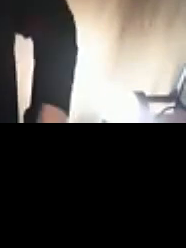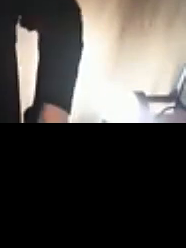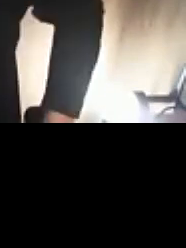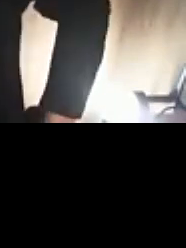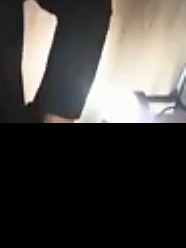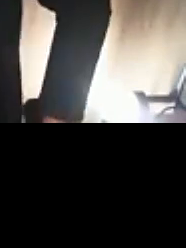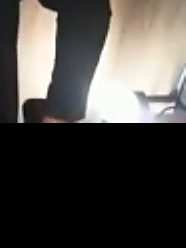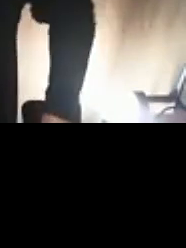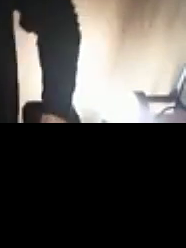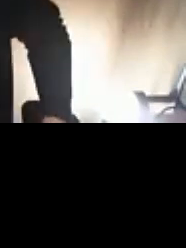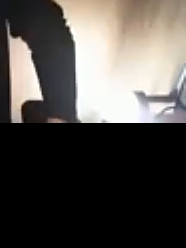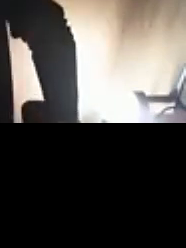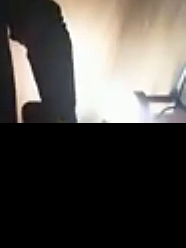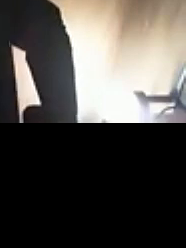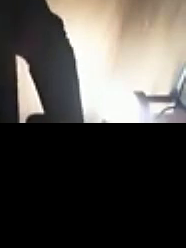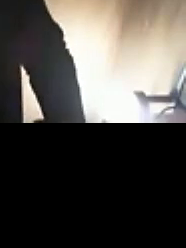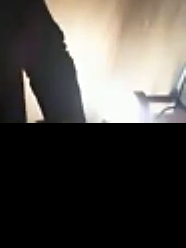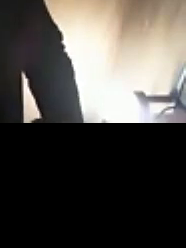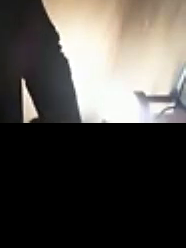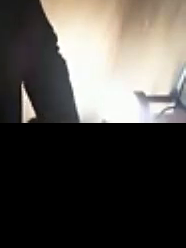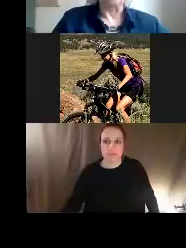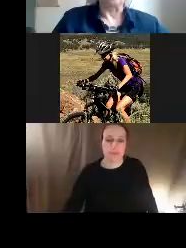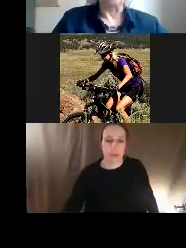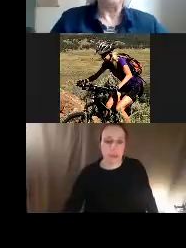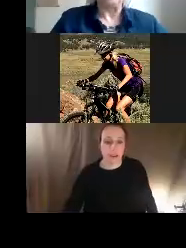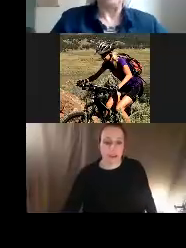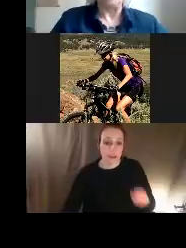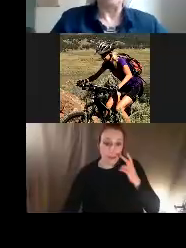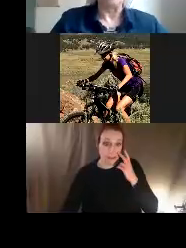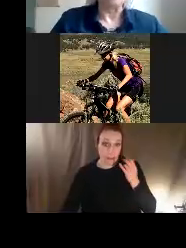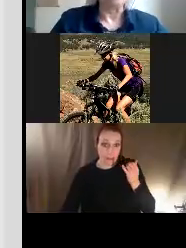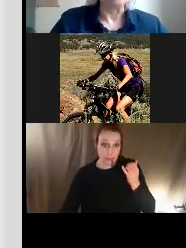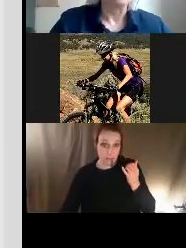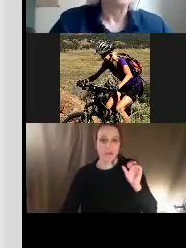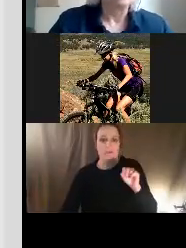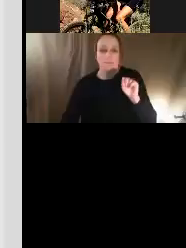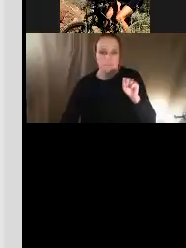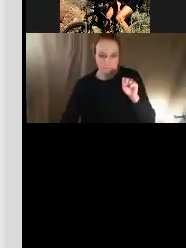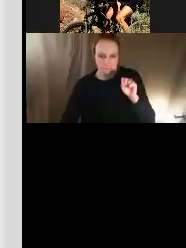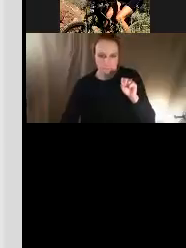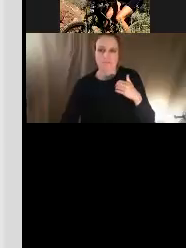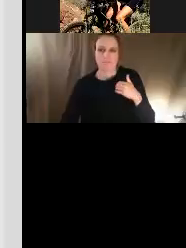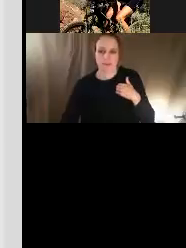Laura Plummer: Okay, let me just - DeLeana Strohl: Oh, there we go. Laura Plummer: You see it now? DeLeana Strohl: I do see it now.